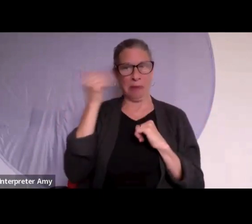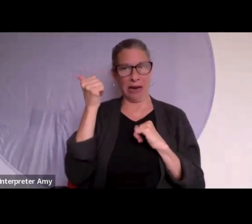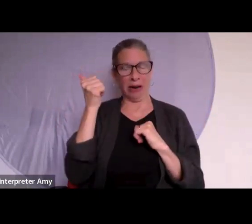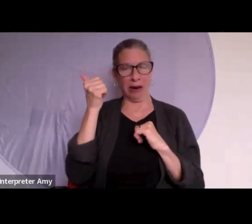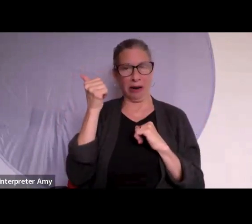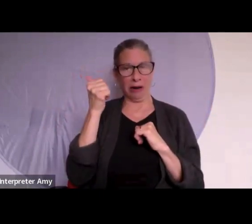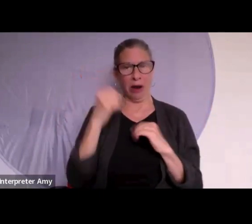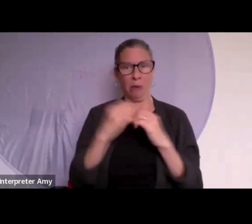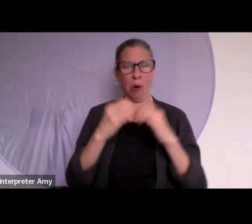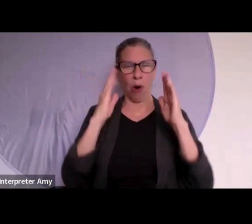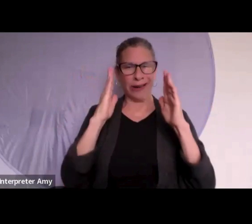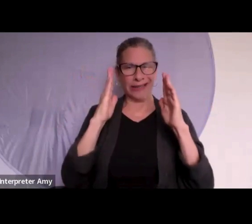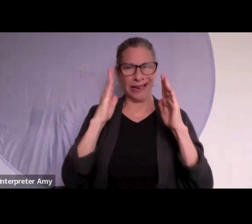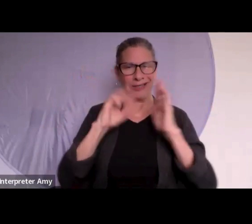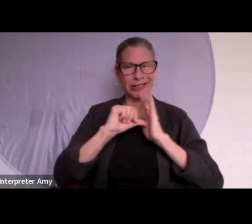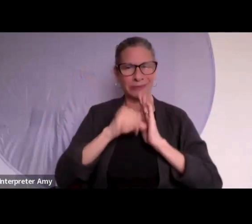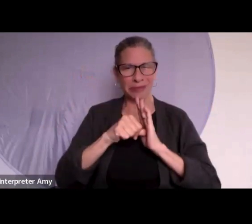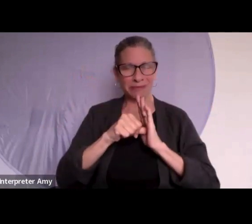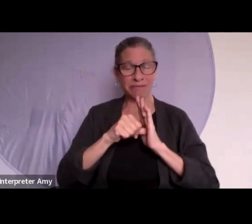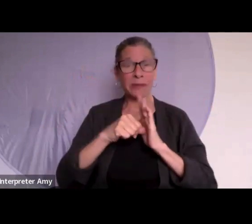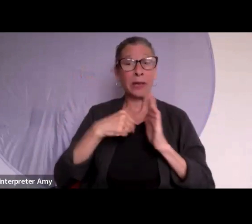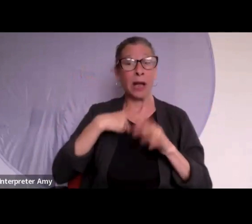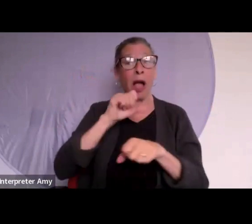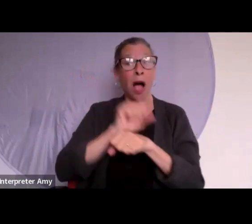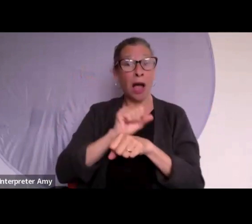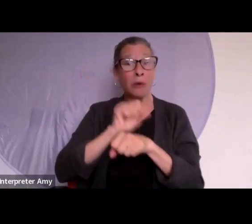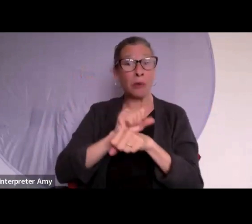you within, I work in the exhibition world, the exhibition